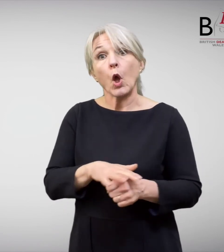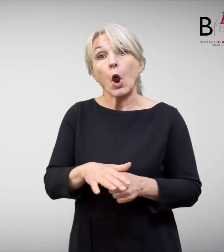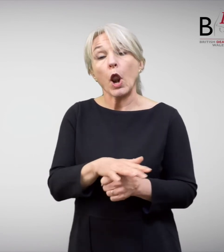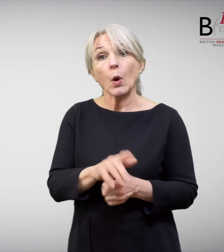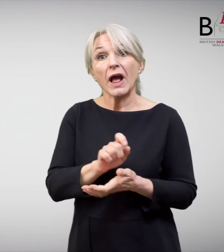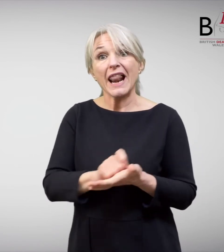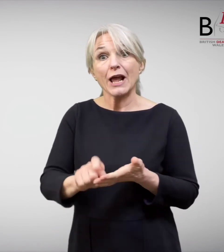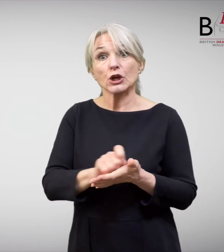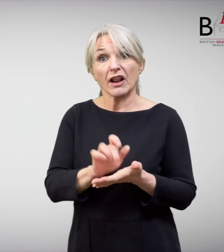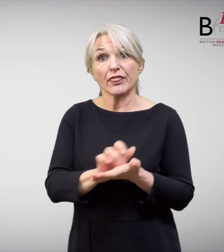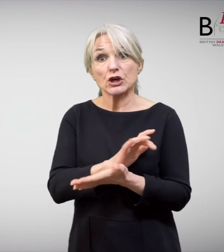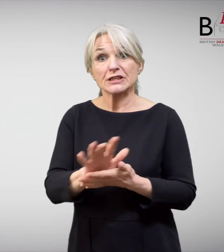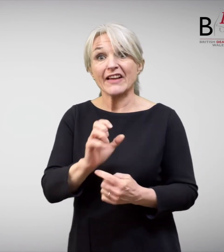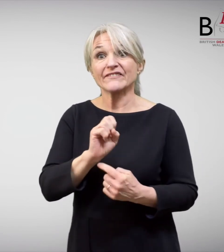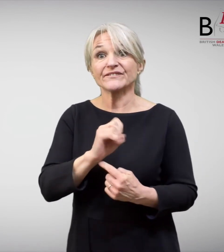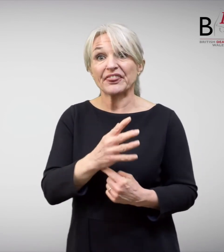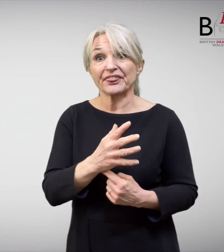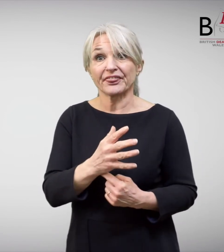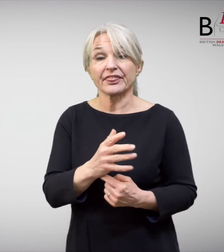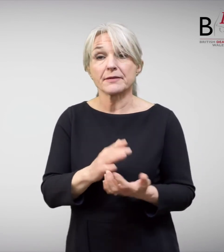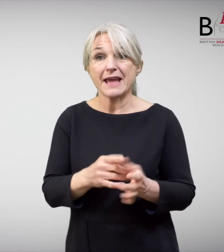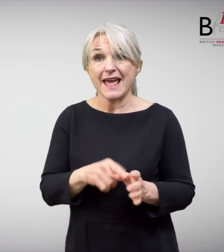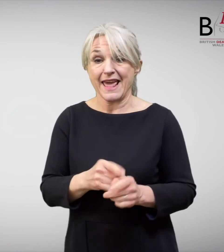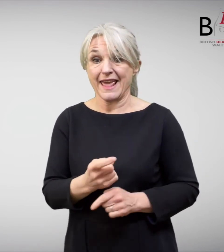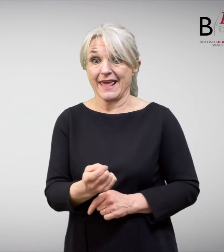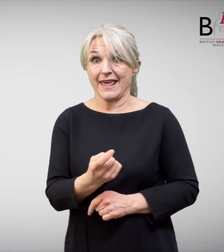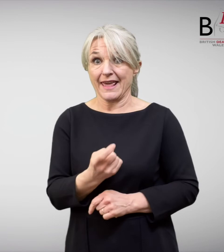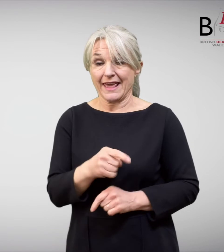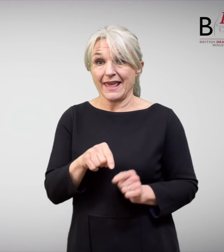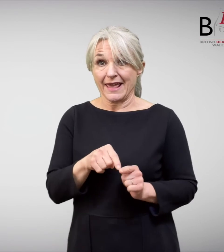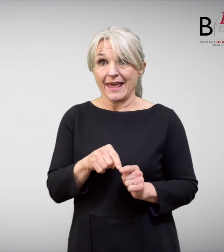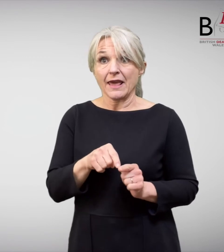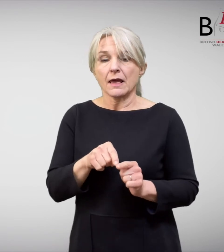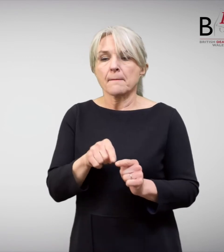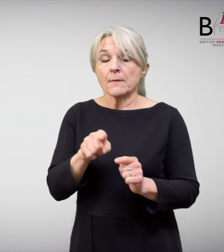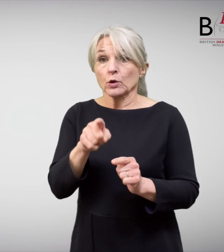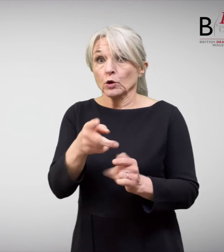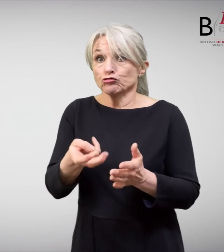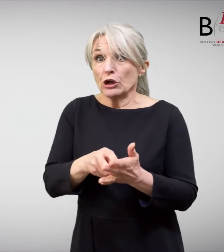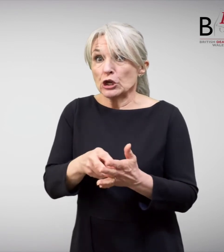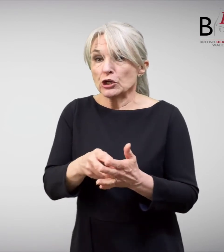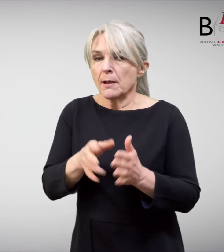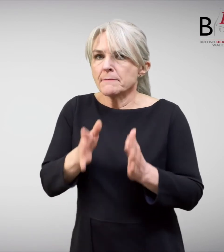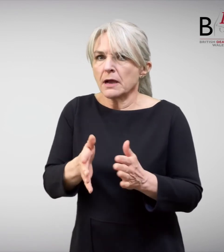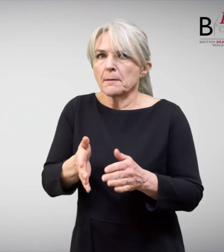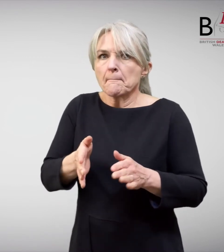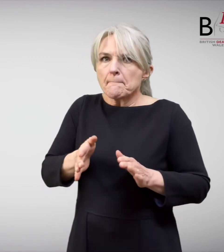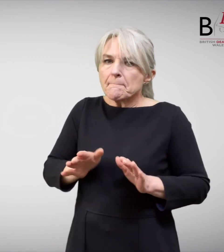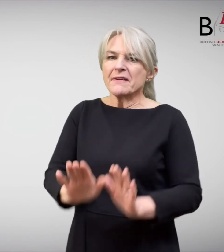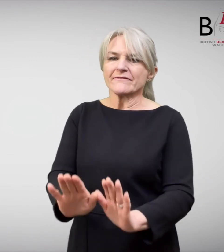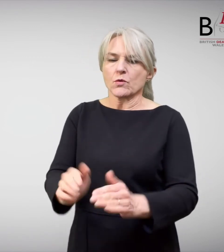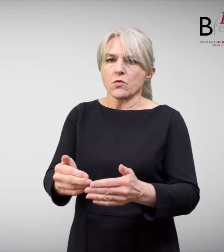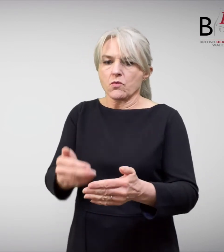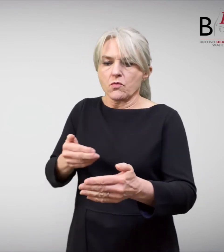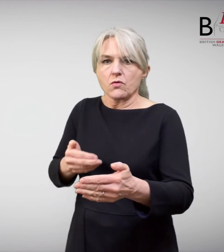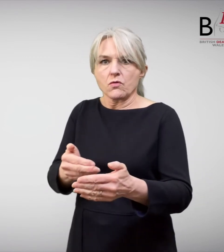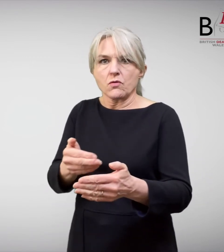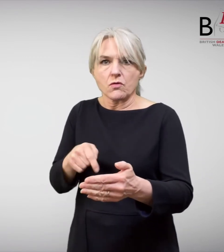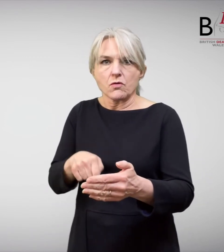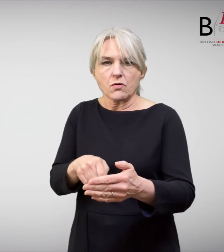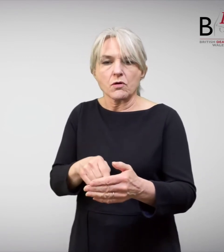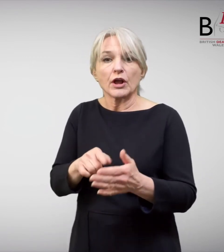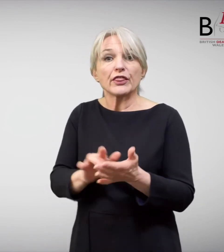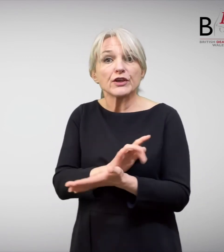For the local elections on 5 May you will need to register by midnight on